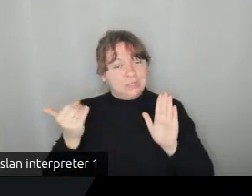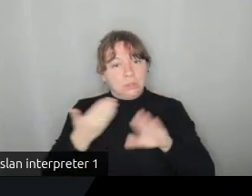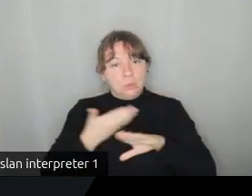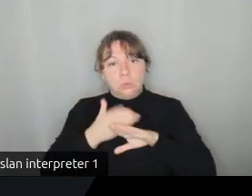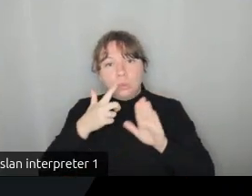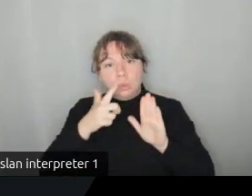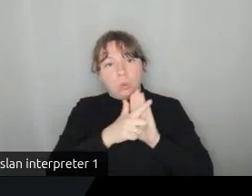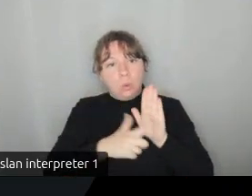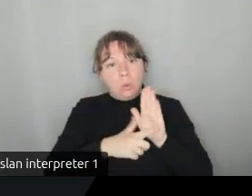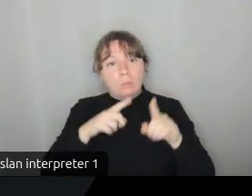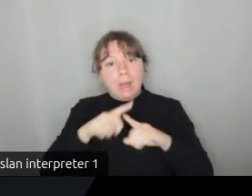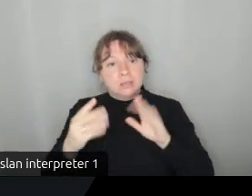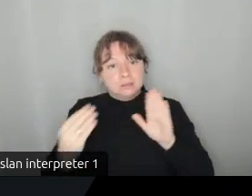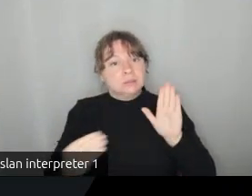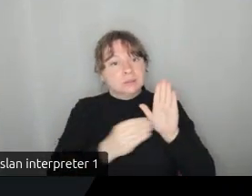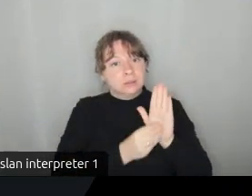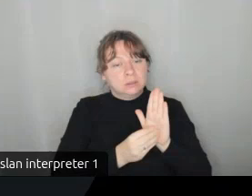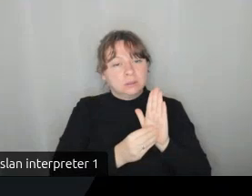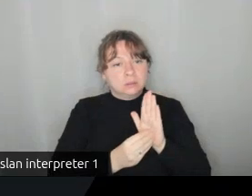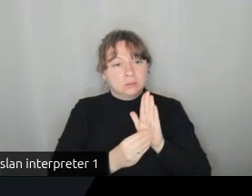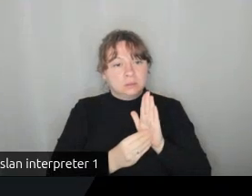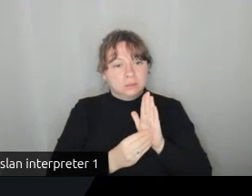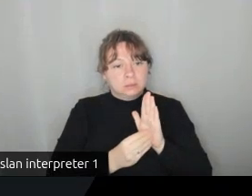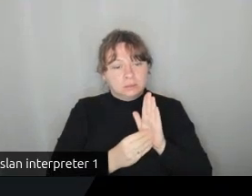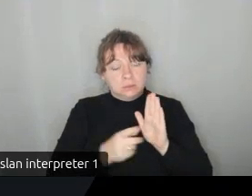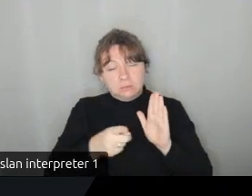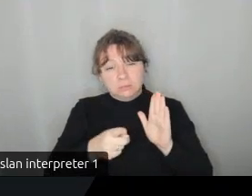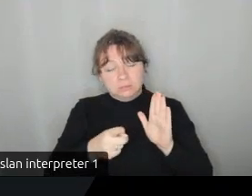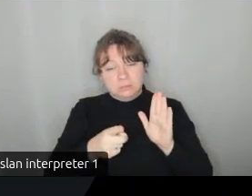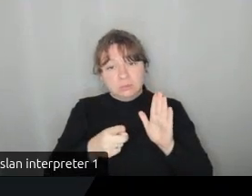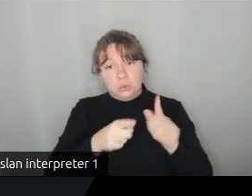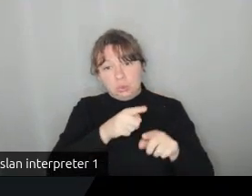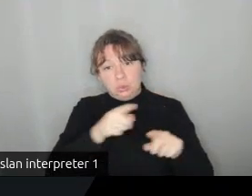see. So we haven't spelled it out because it's very wordy but you all know or should know what